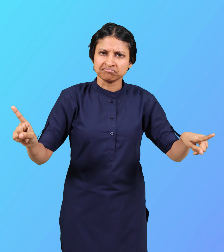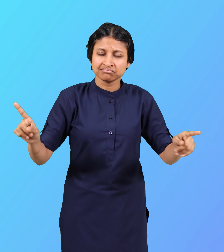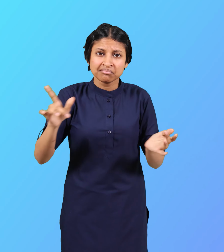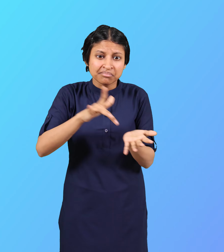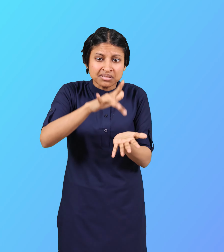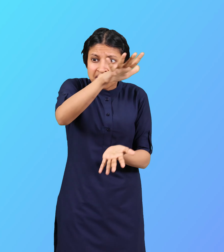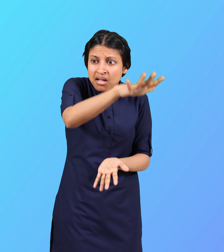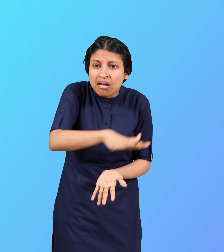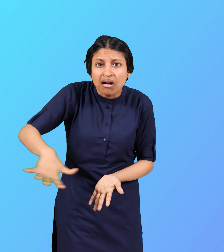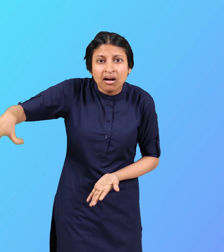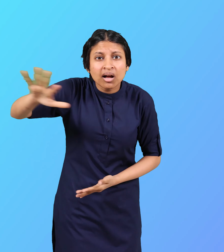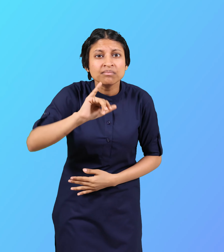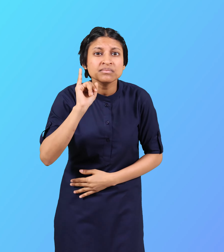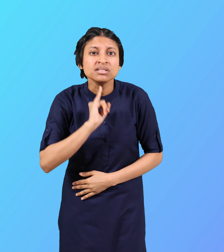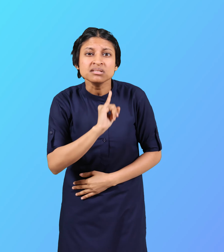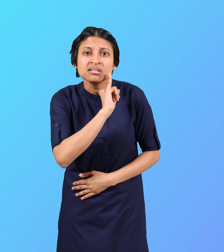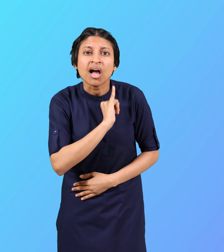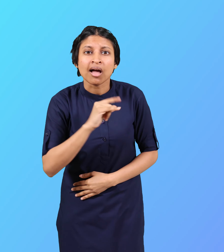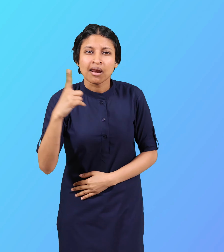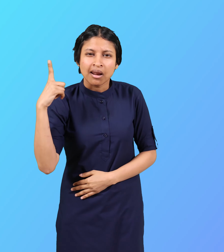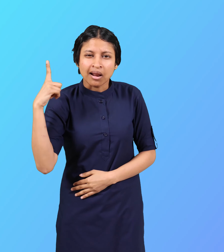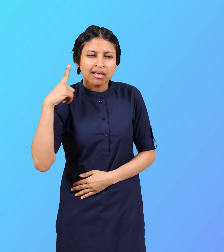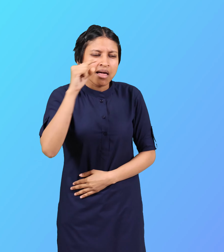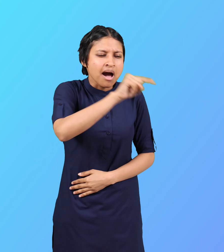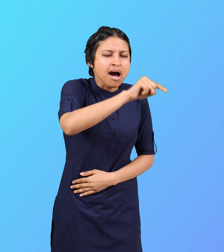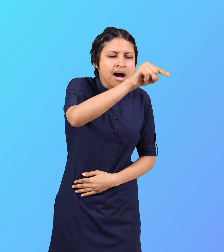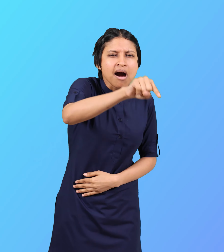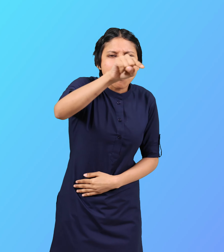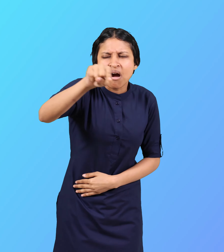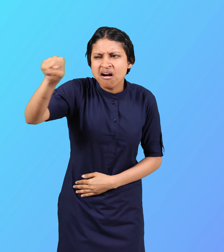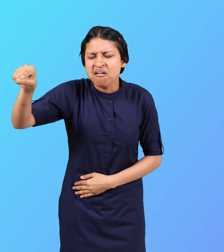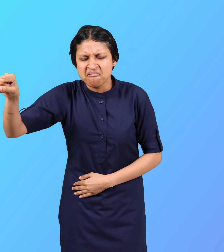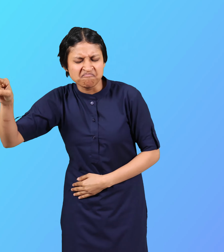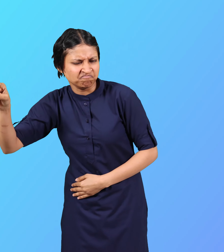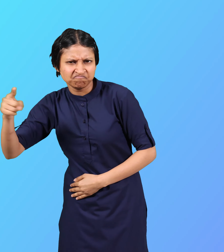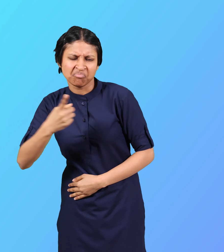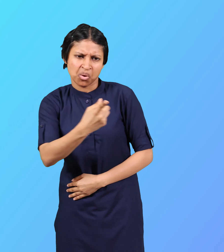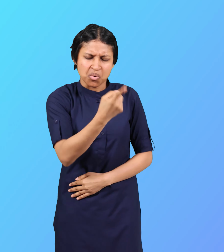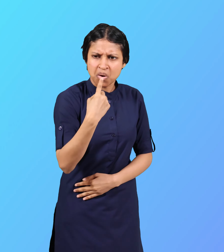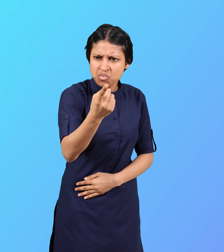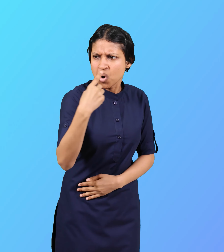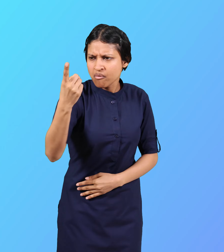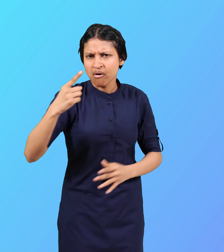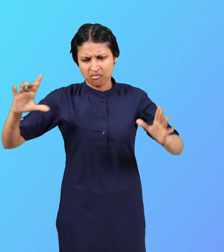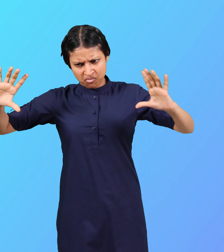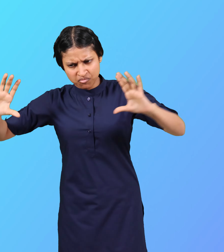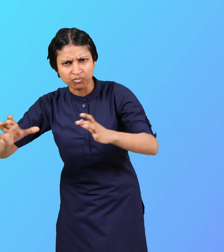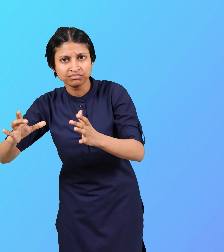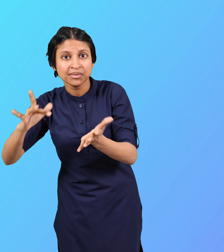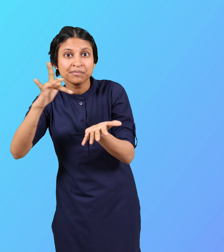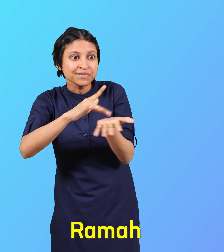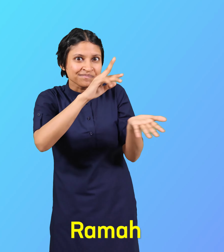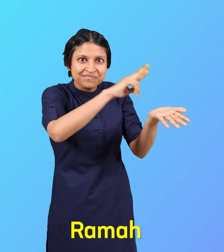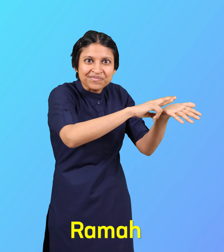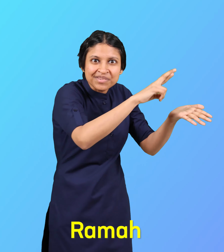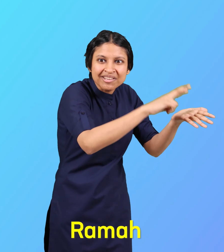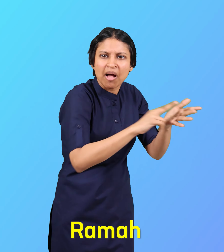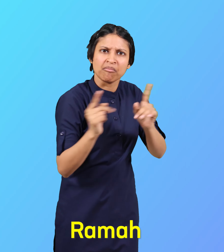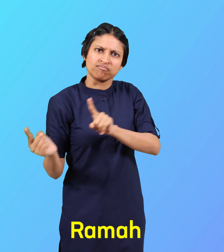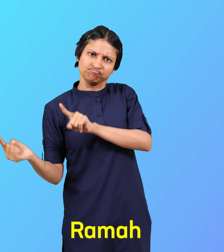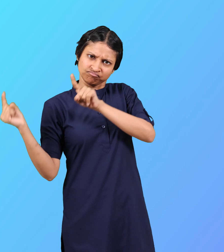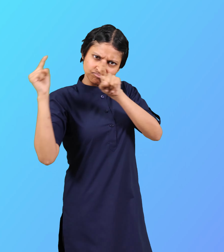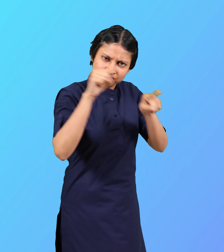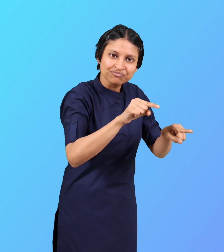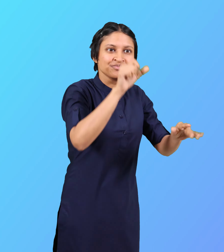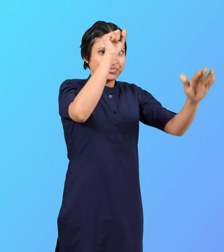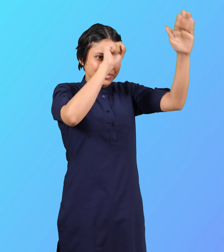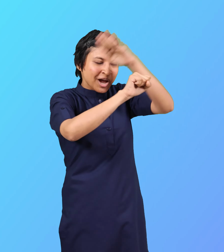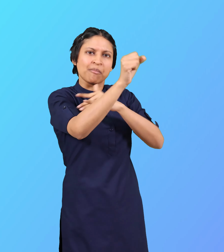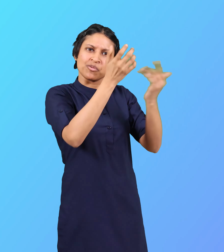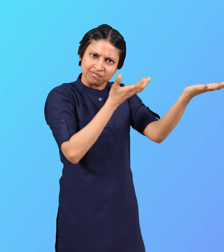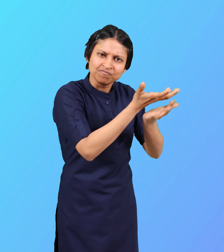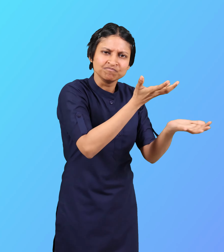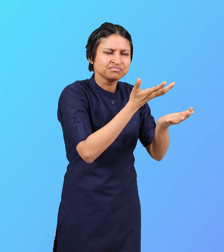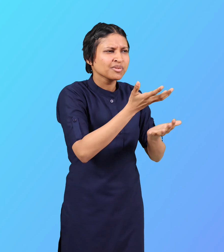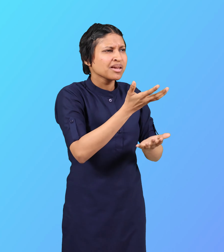So all the leaders of Israel met together and went to Ramah to meet with Samuel.